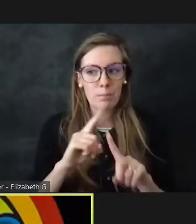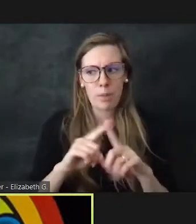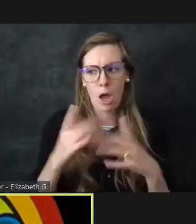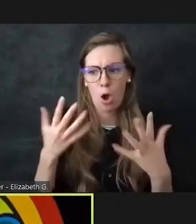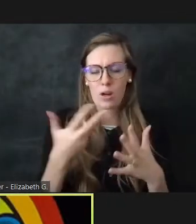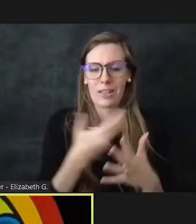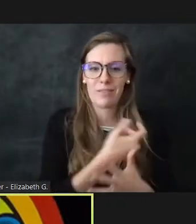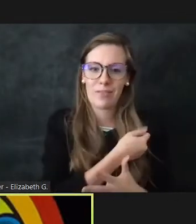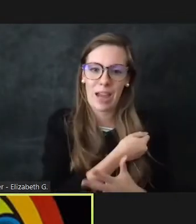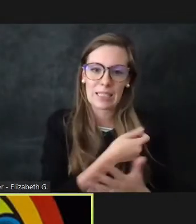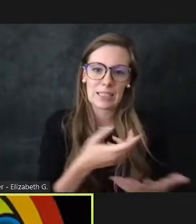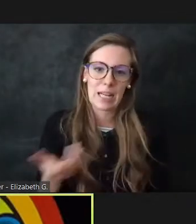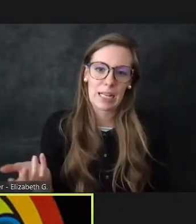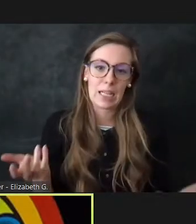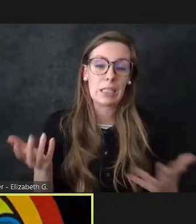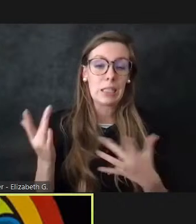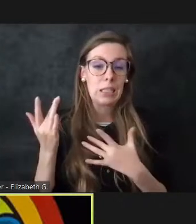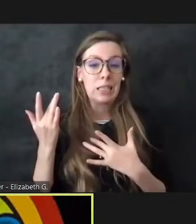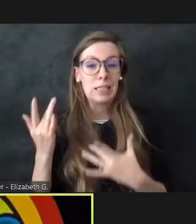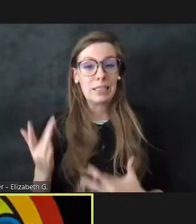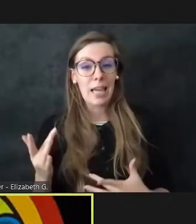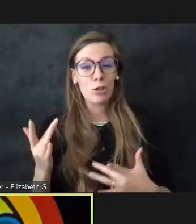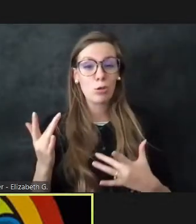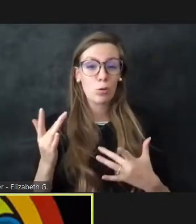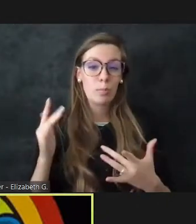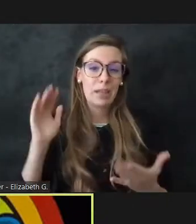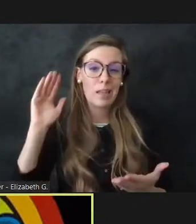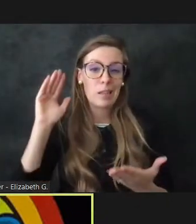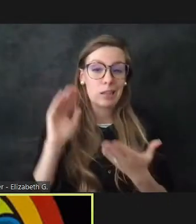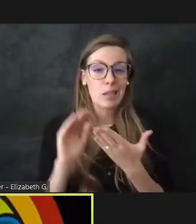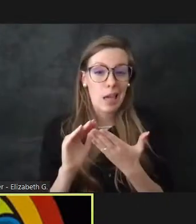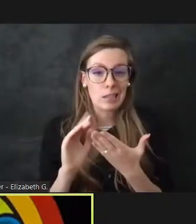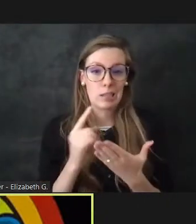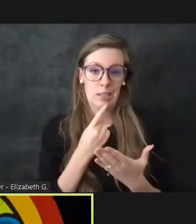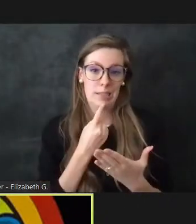serious symptoms and they recover very fast.